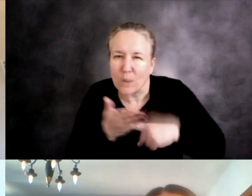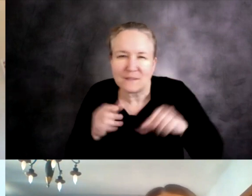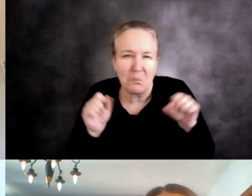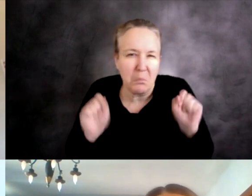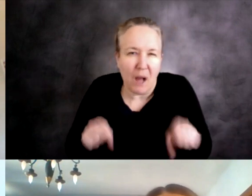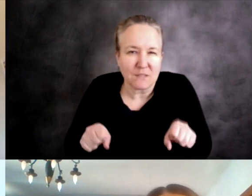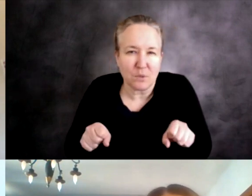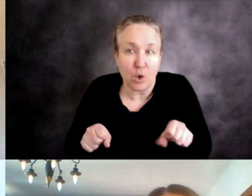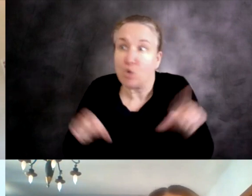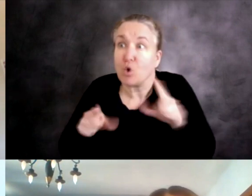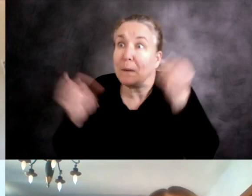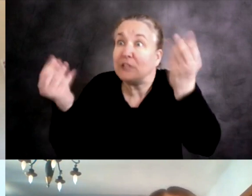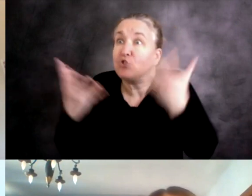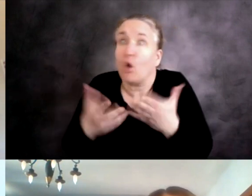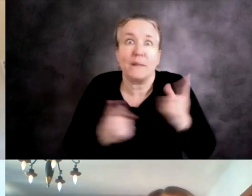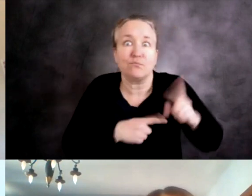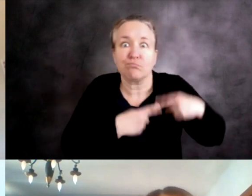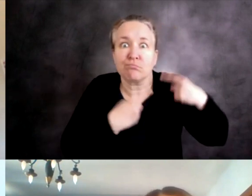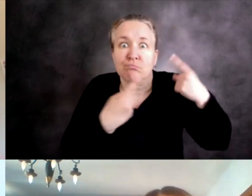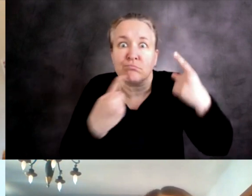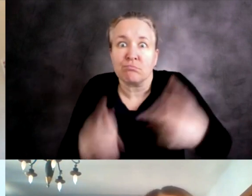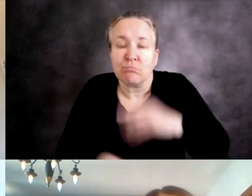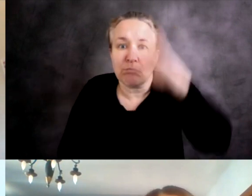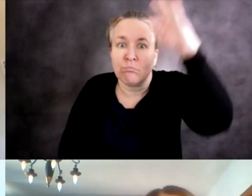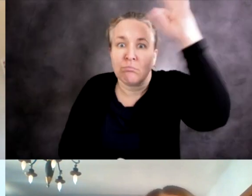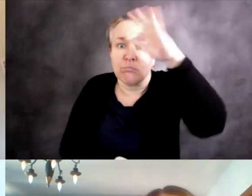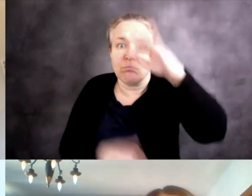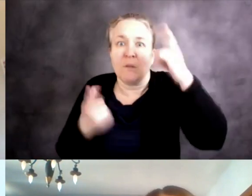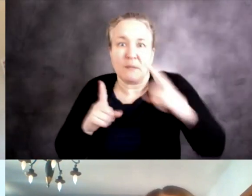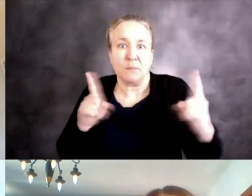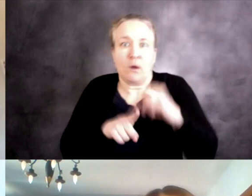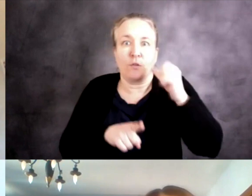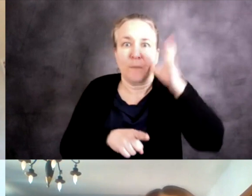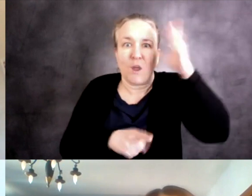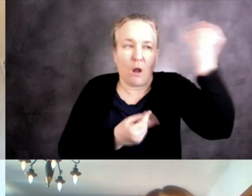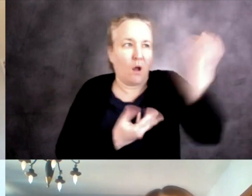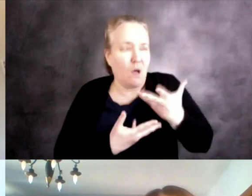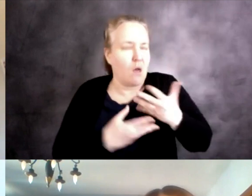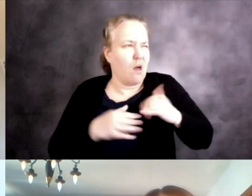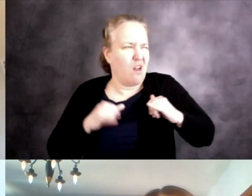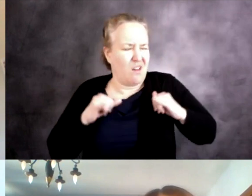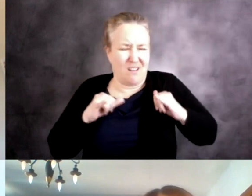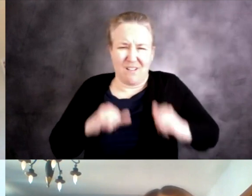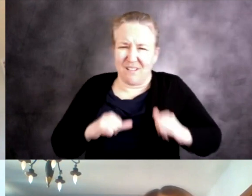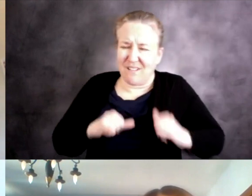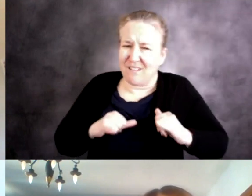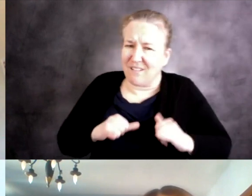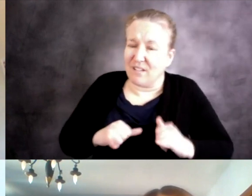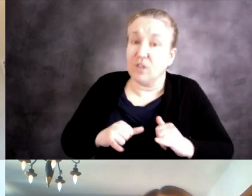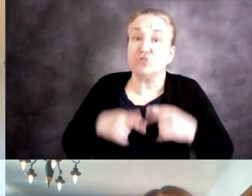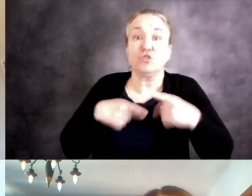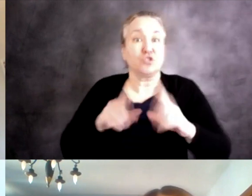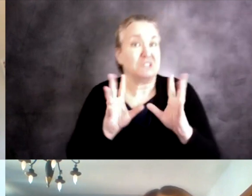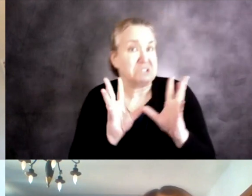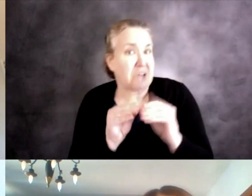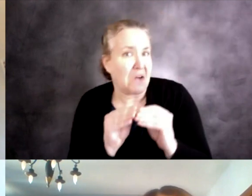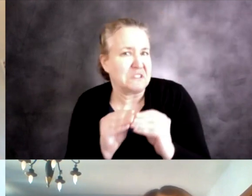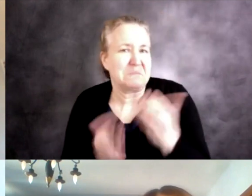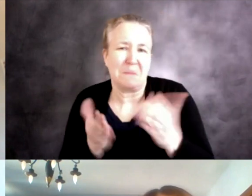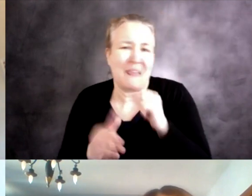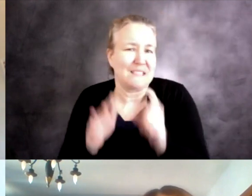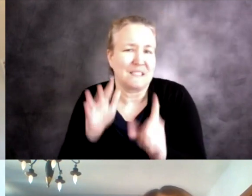telling us?” and that may not be always something captured at conferences or maybe specific